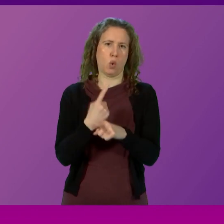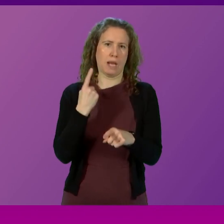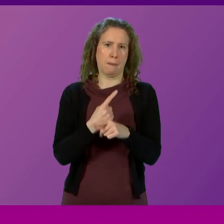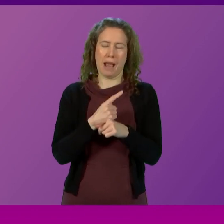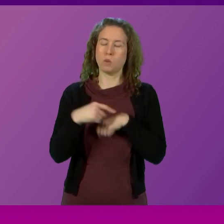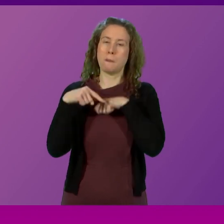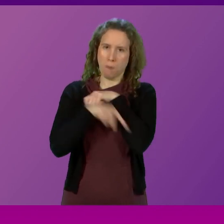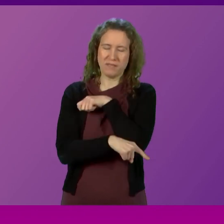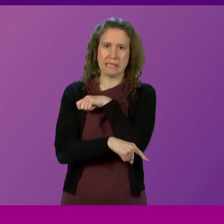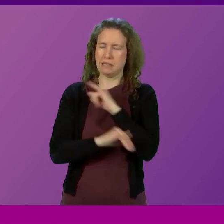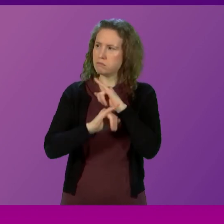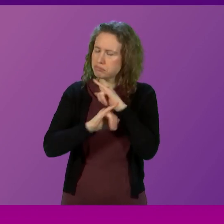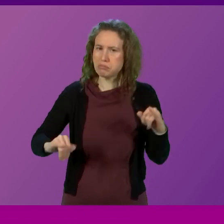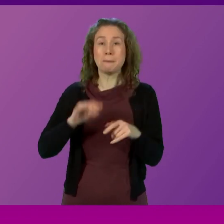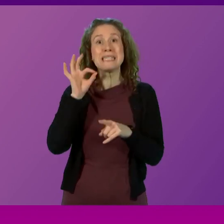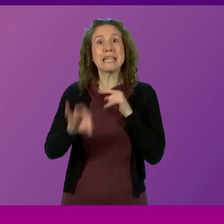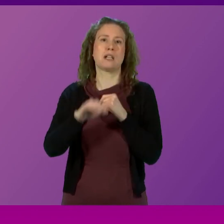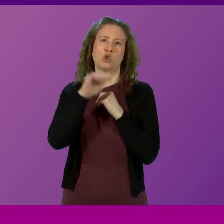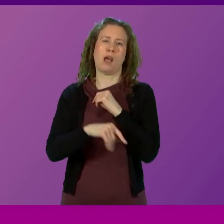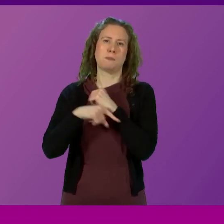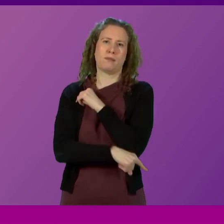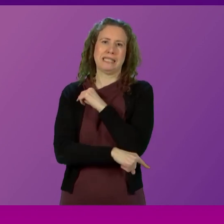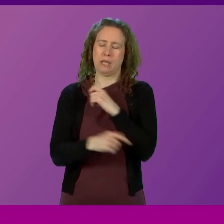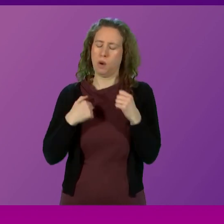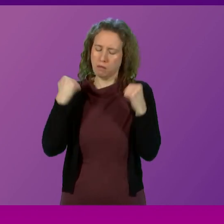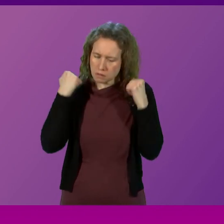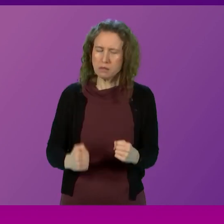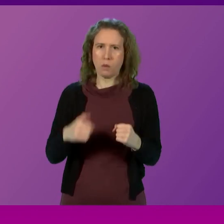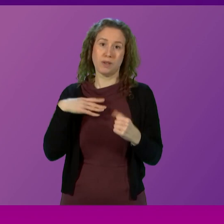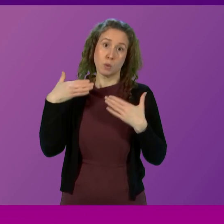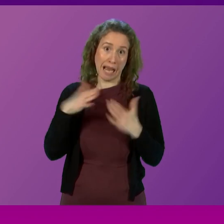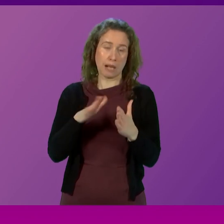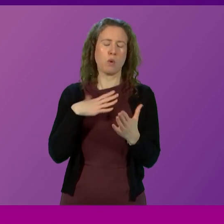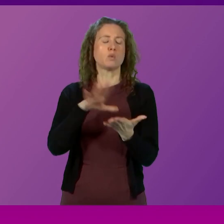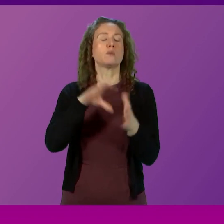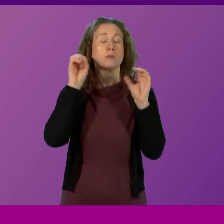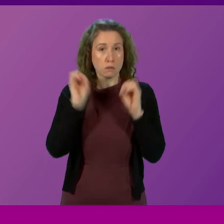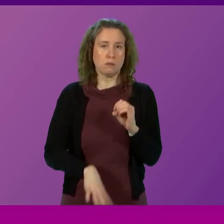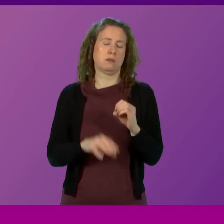poverty—particularly child poverty—and our determination to tackle and eradicate it.